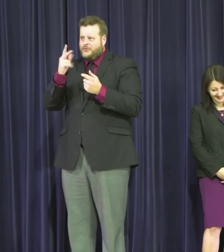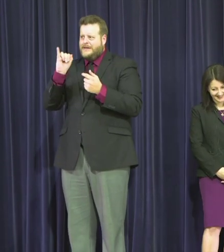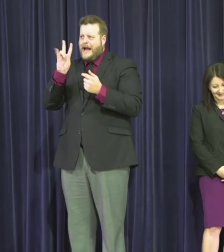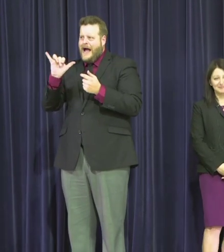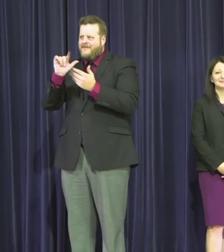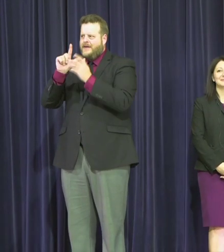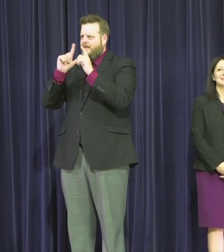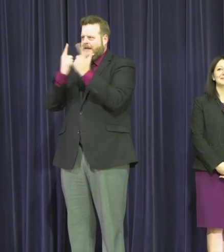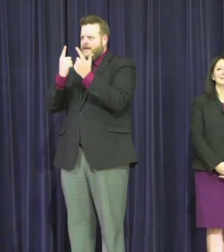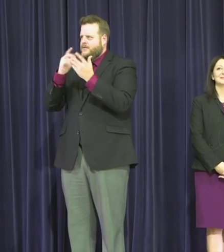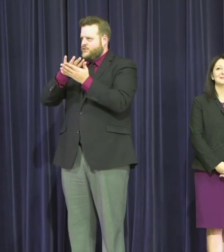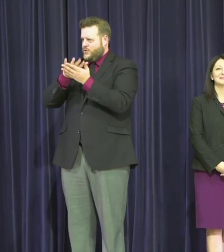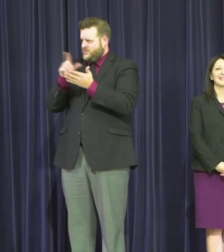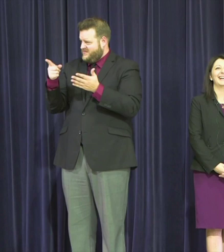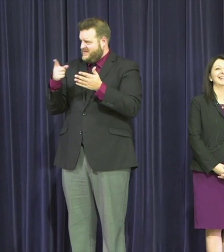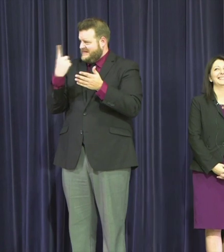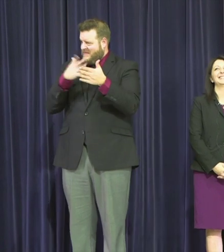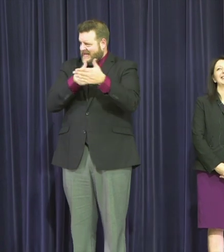Do you have anything specifically against Dartmouth or Princeton?